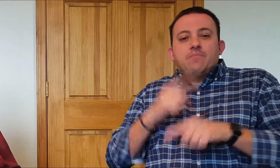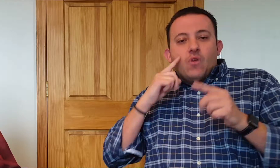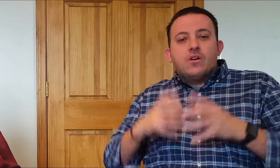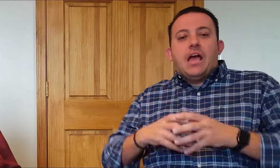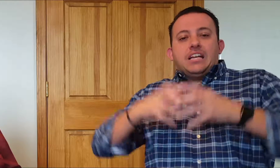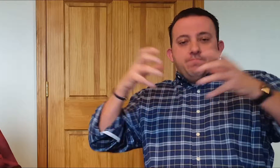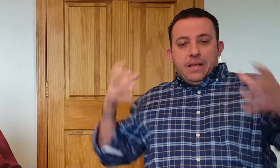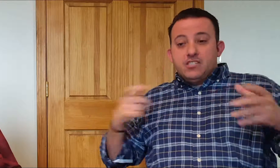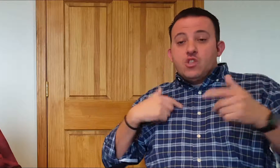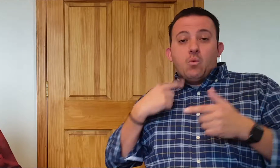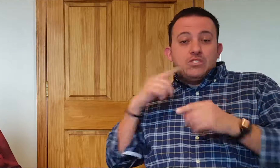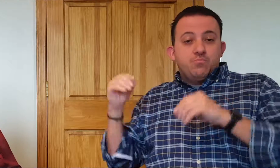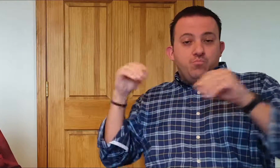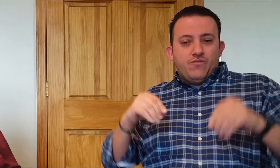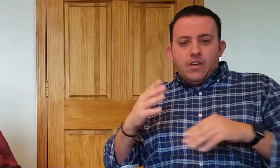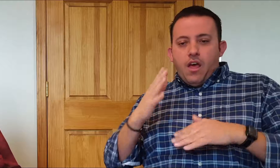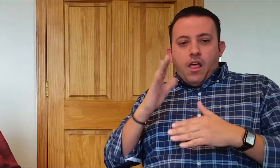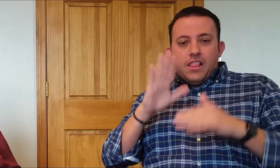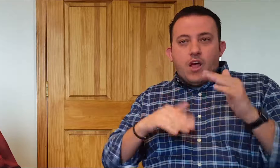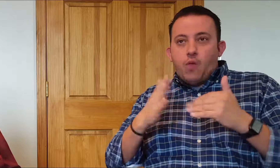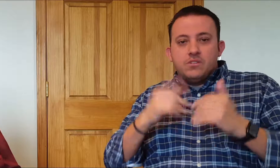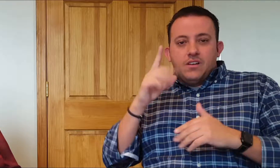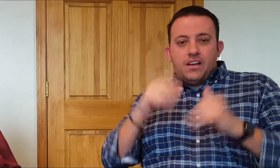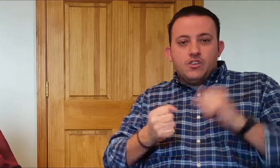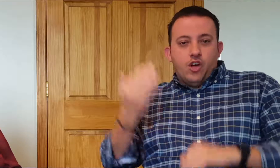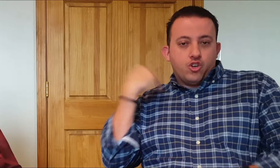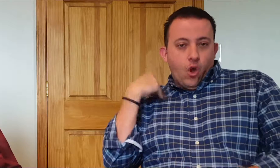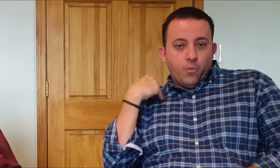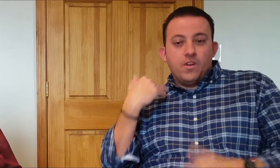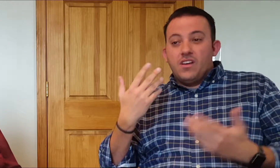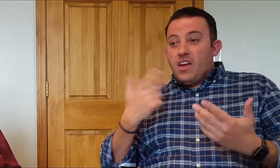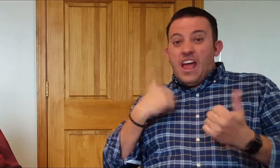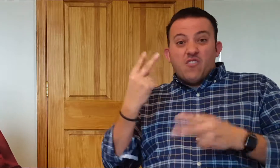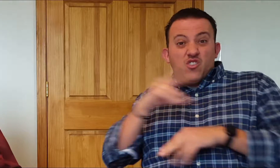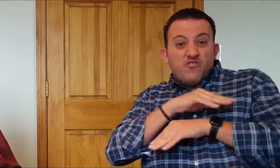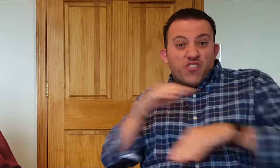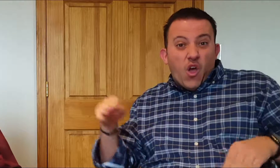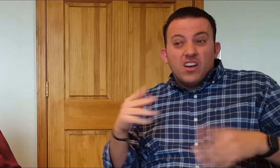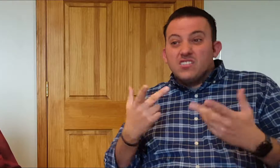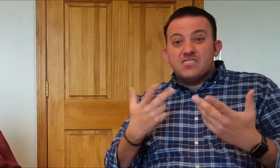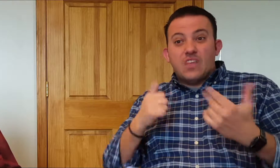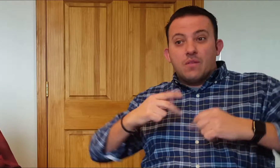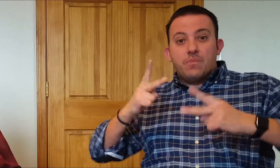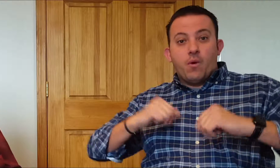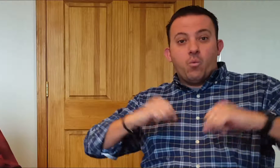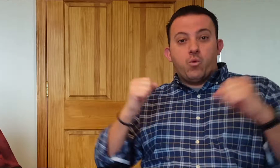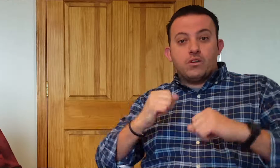so we needed room for expansion. So at that time we moved here. It was nearly, oh really, over a year ago.